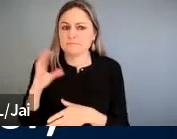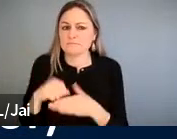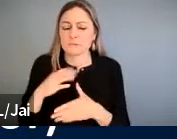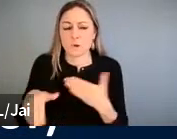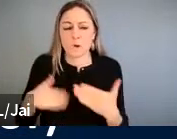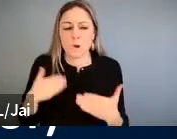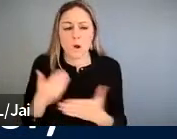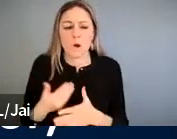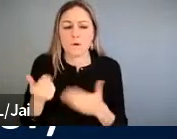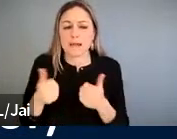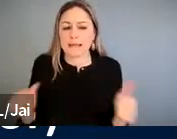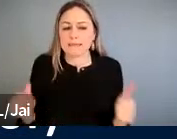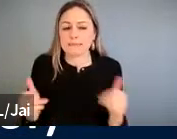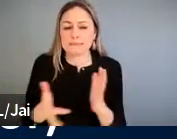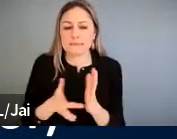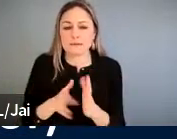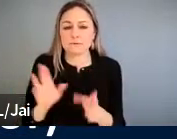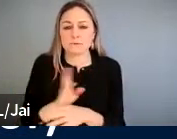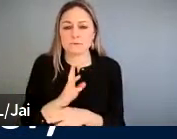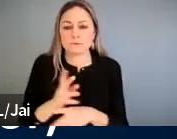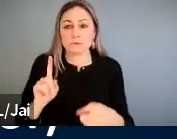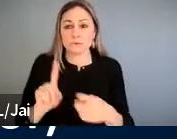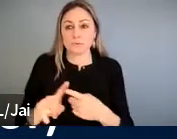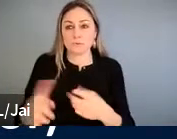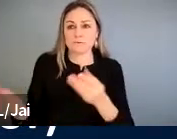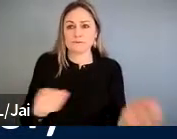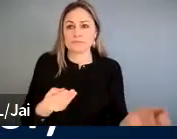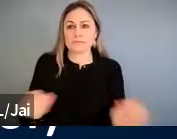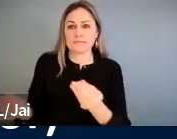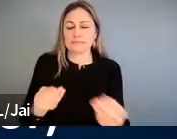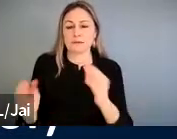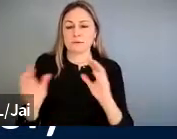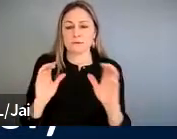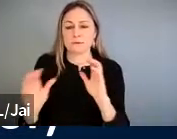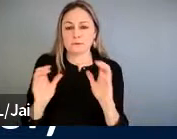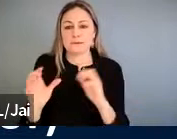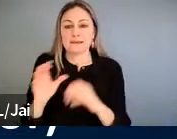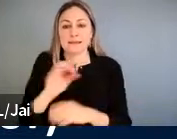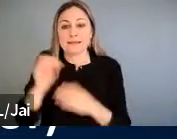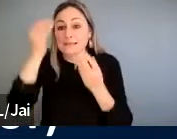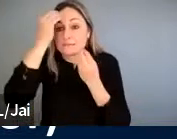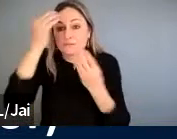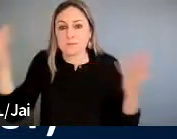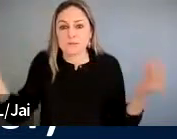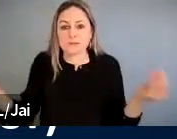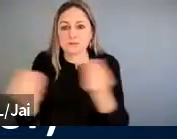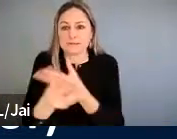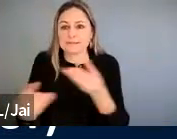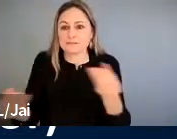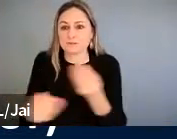used to facilitate communication and information exchanges. So this can be very broad reaching.